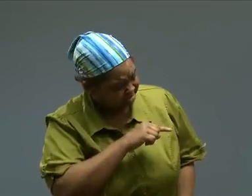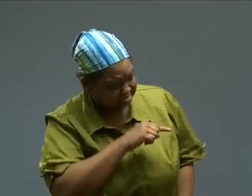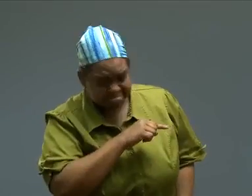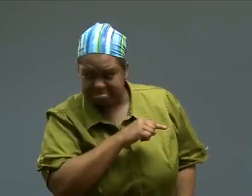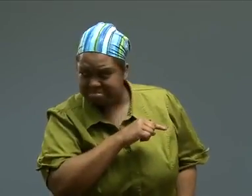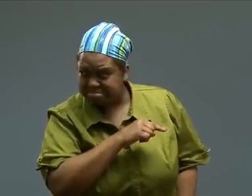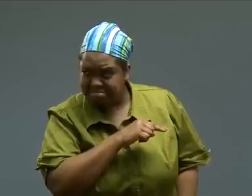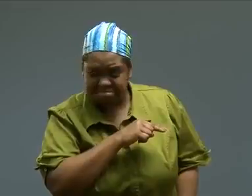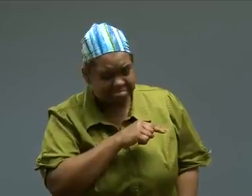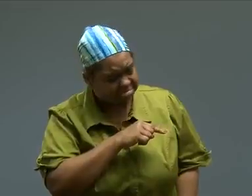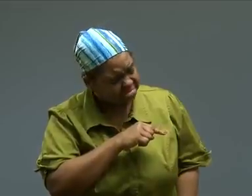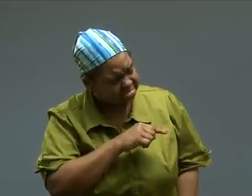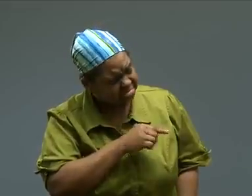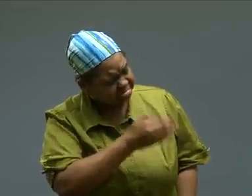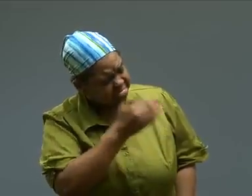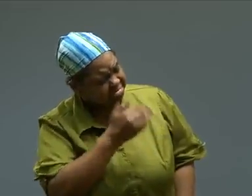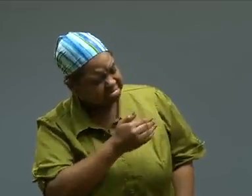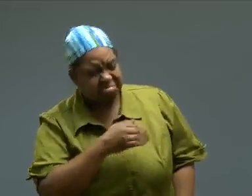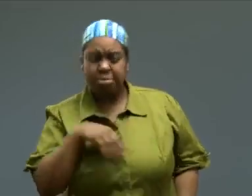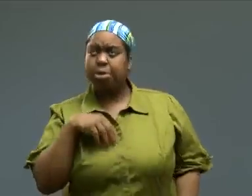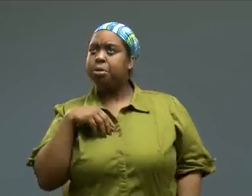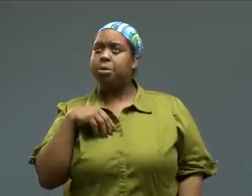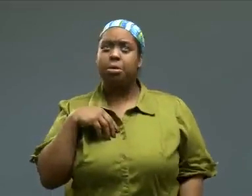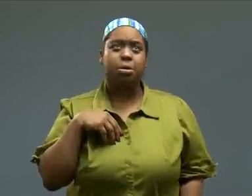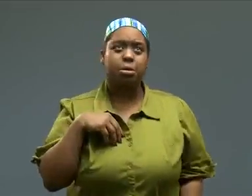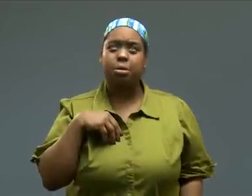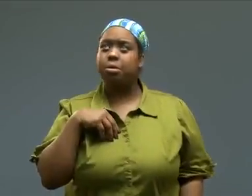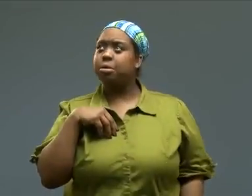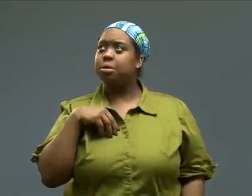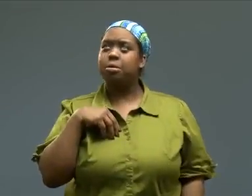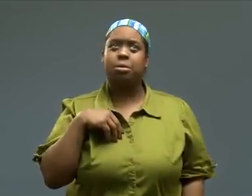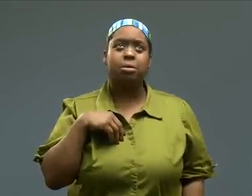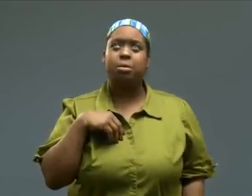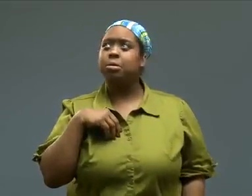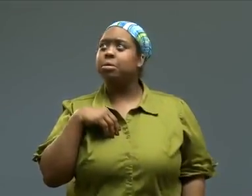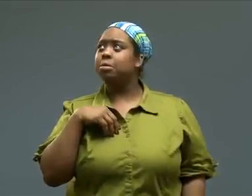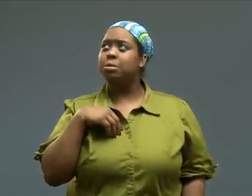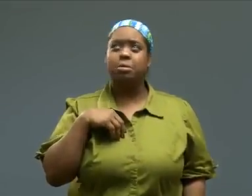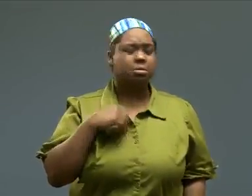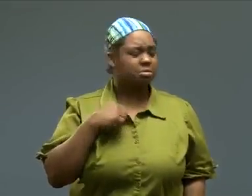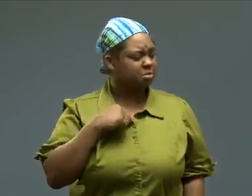one person was rocking.